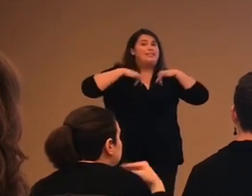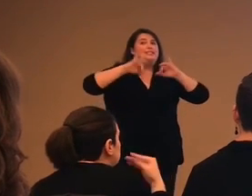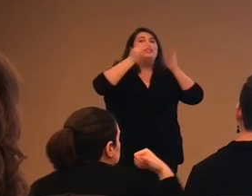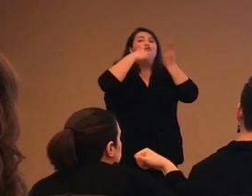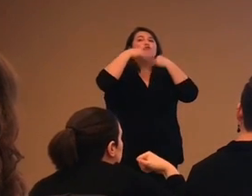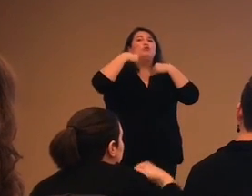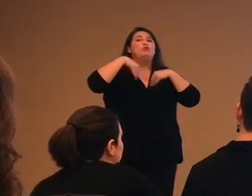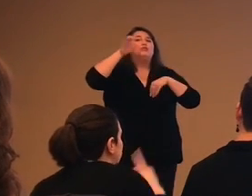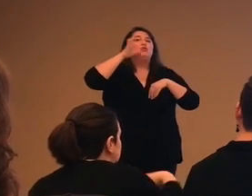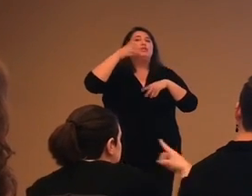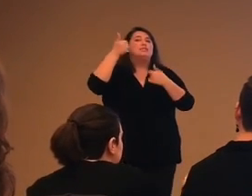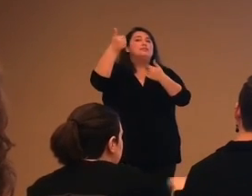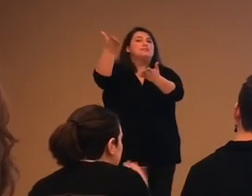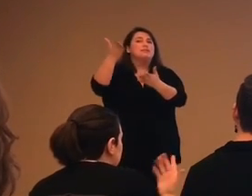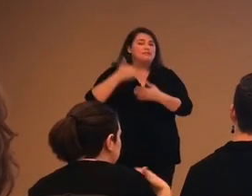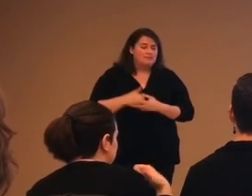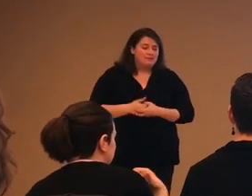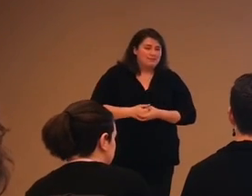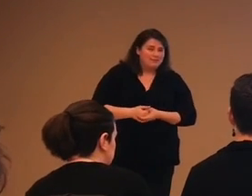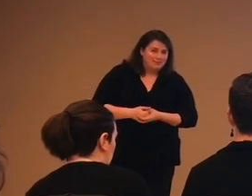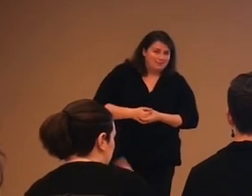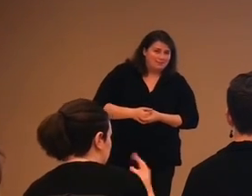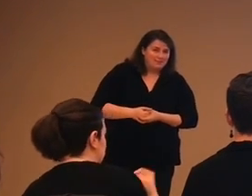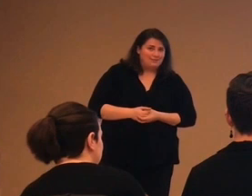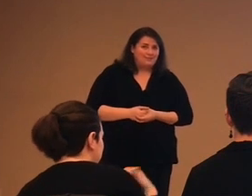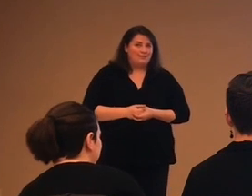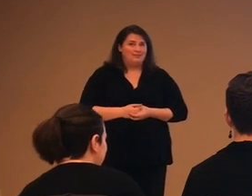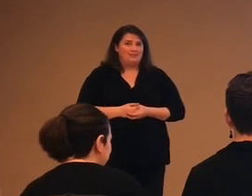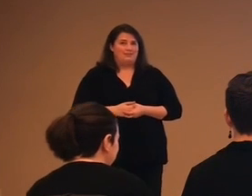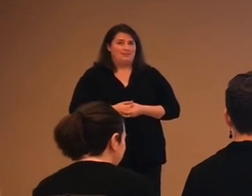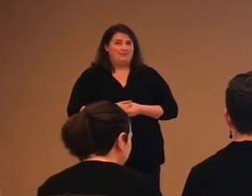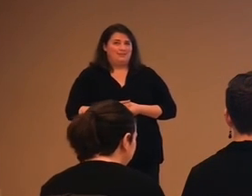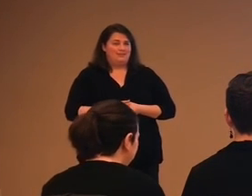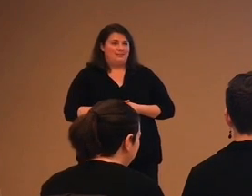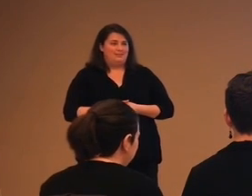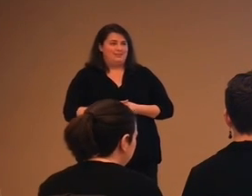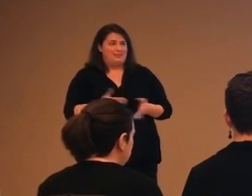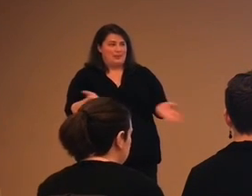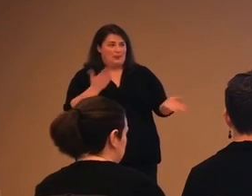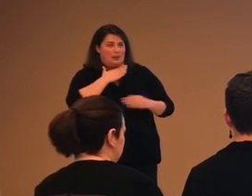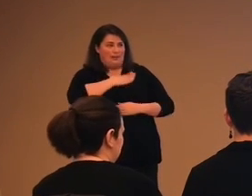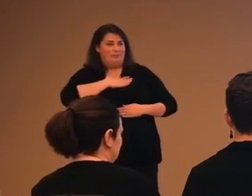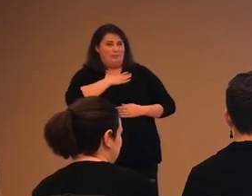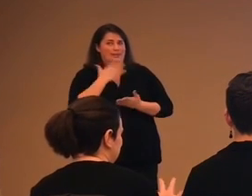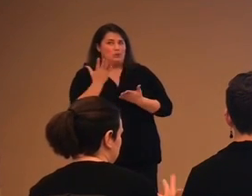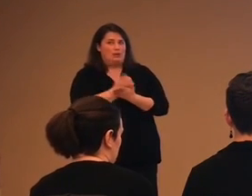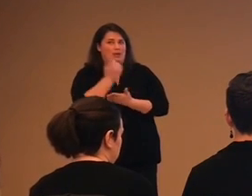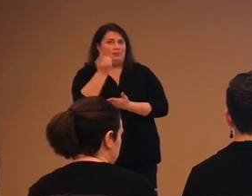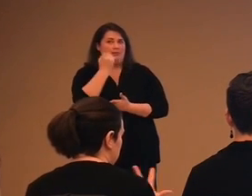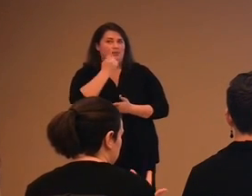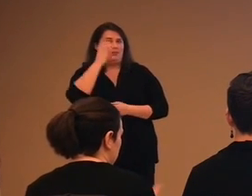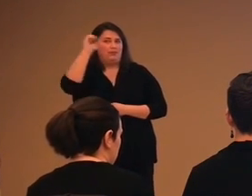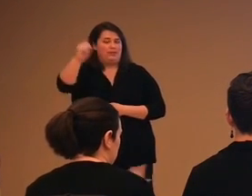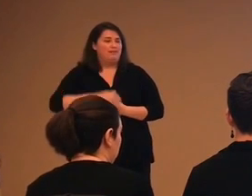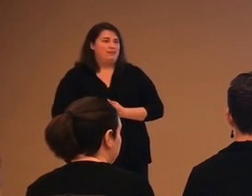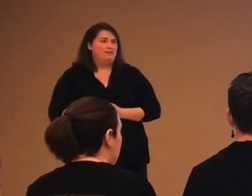various munchies and Beverages in the back, so please gave something on your way out and don't forget to check out the exhibits upstairs